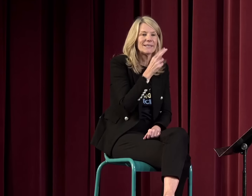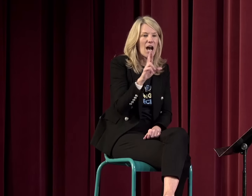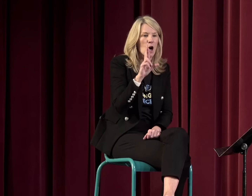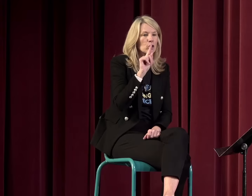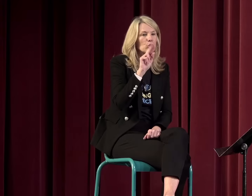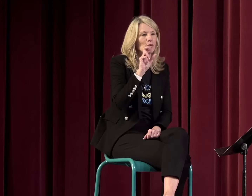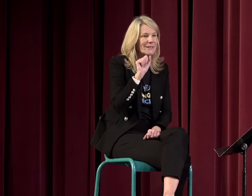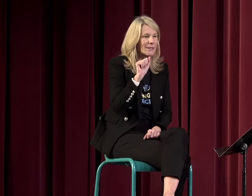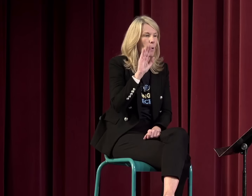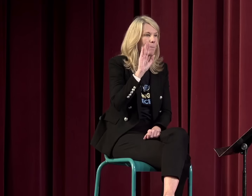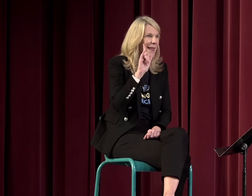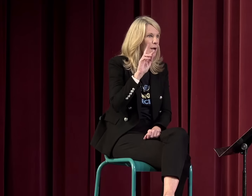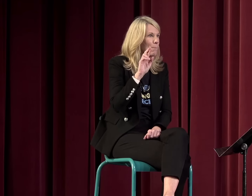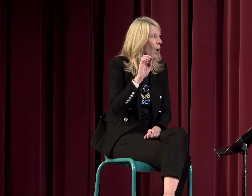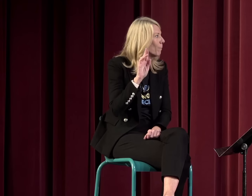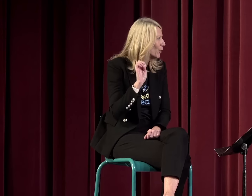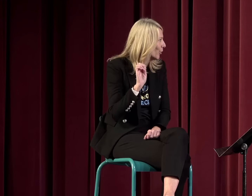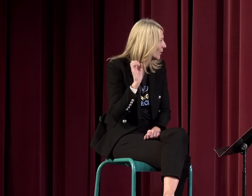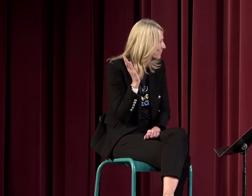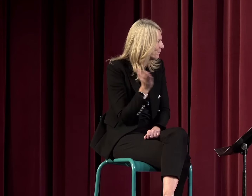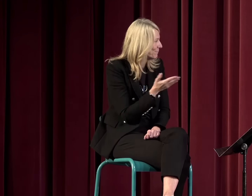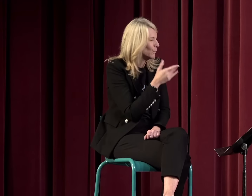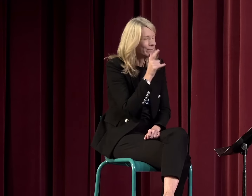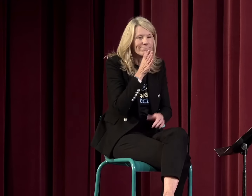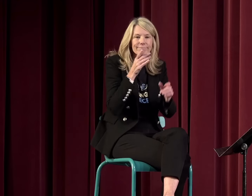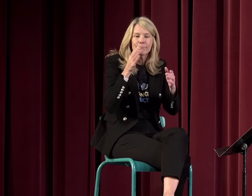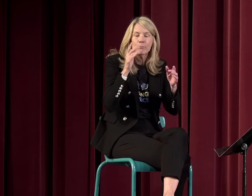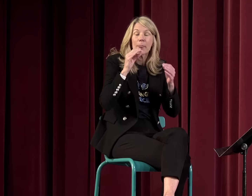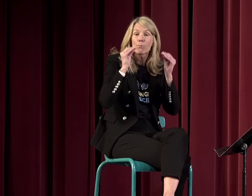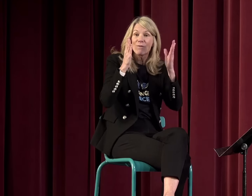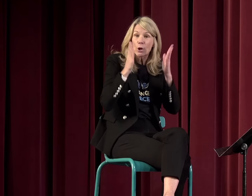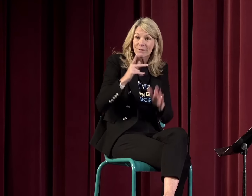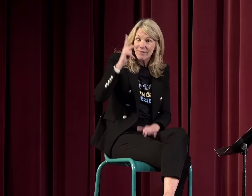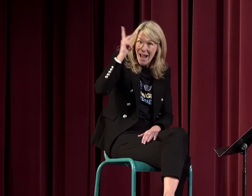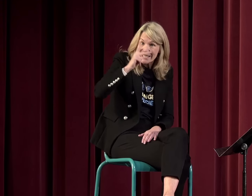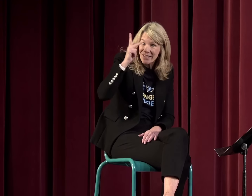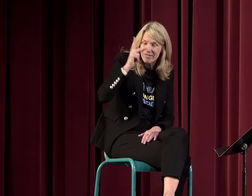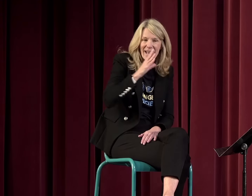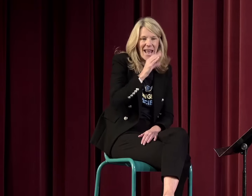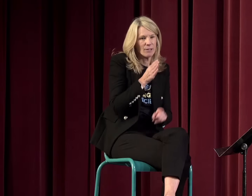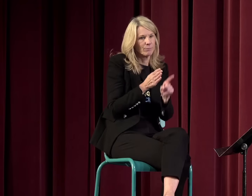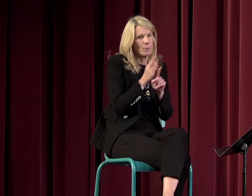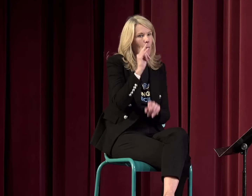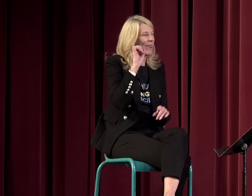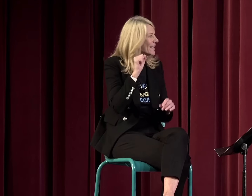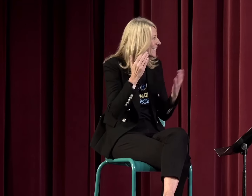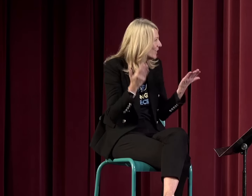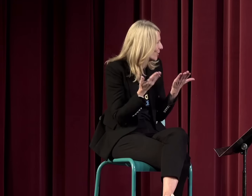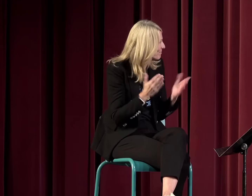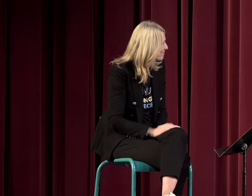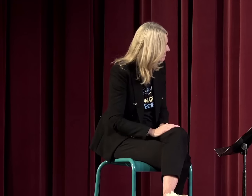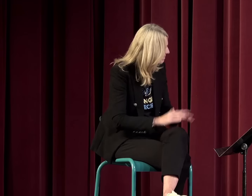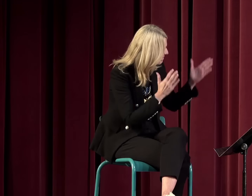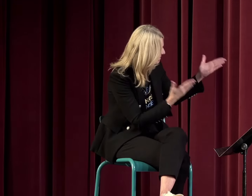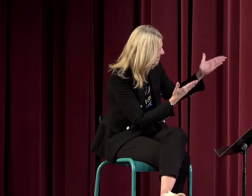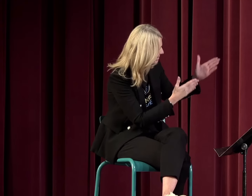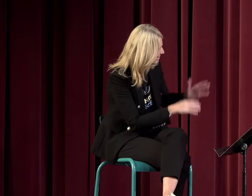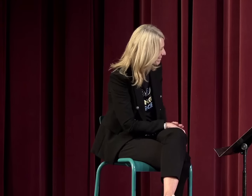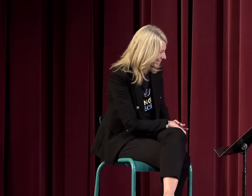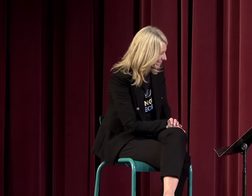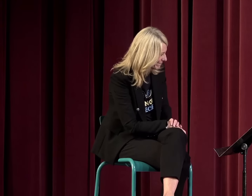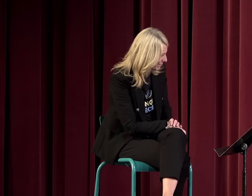We have Dr. Teresa Blankmeyer Burke, a professor in